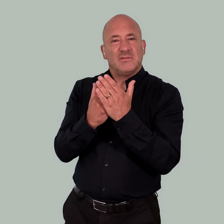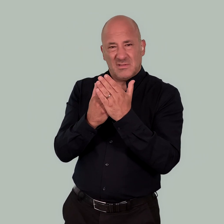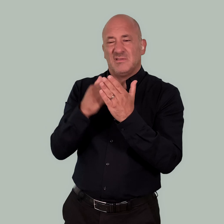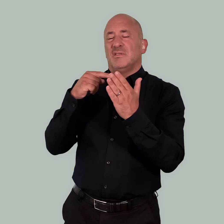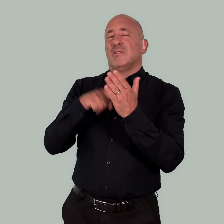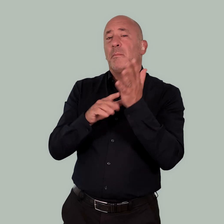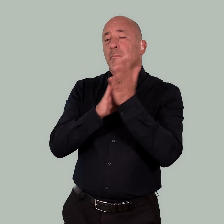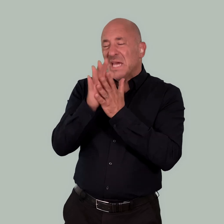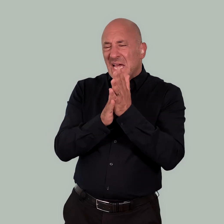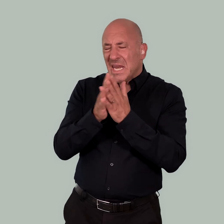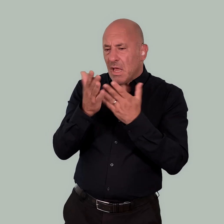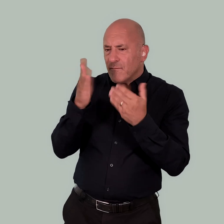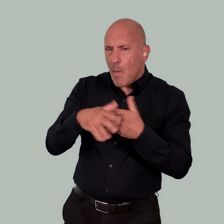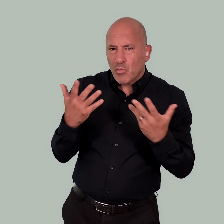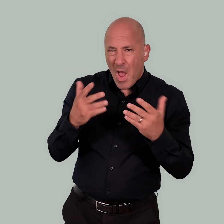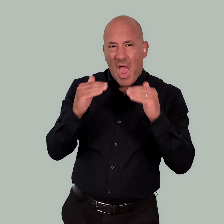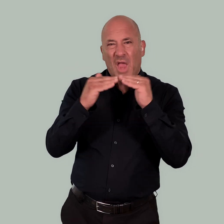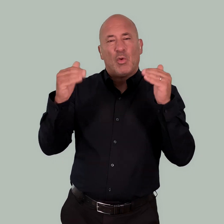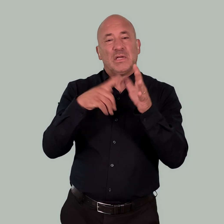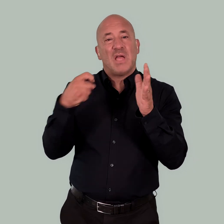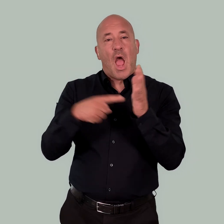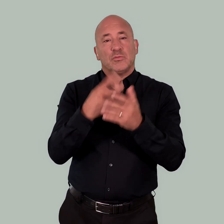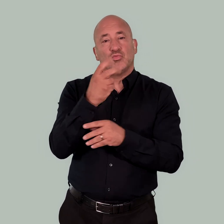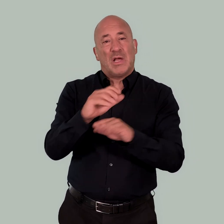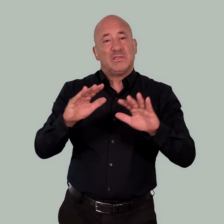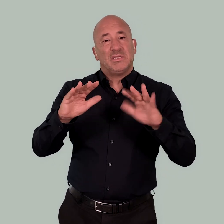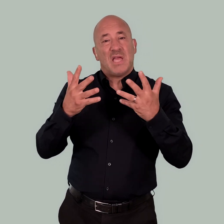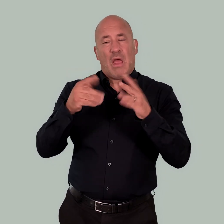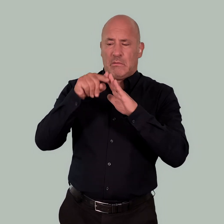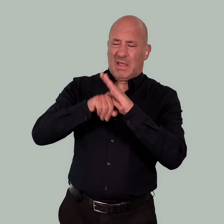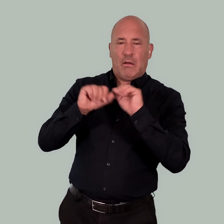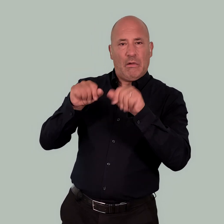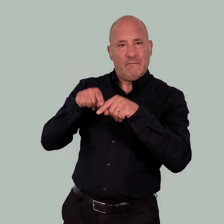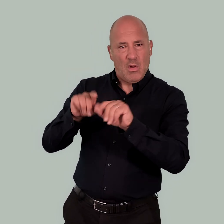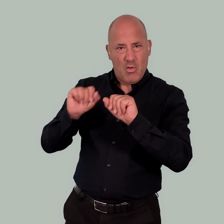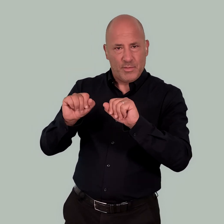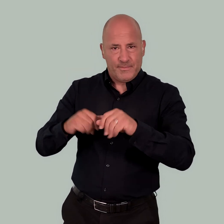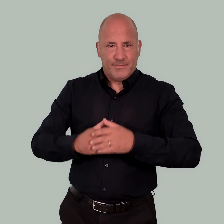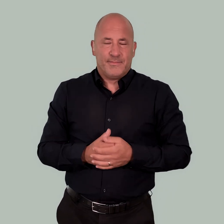which is derived from the legal definition in the Equality Act 2010.